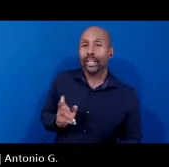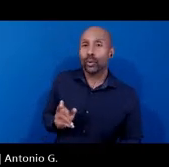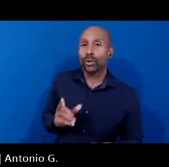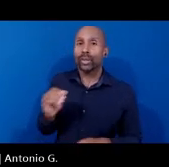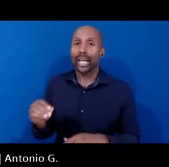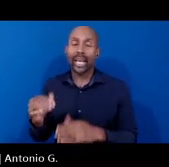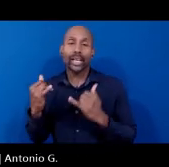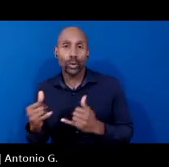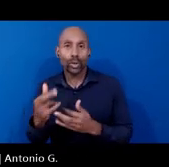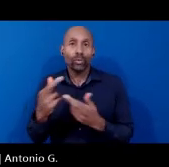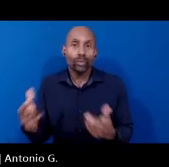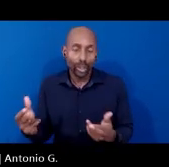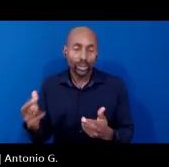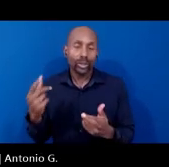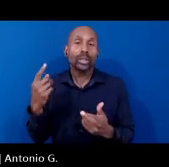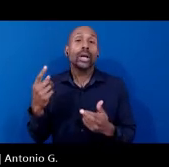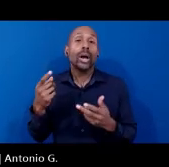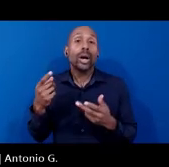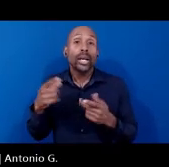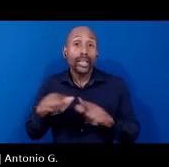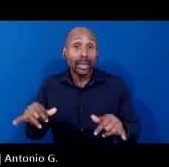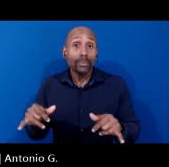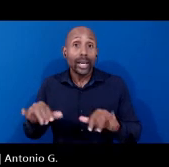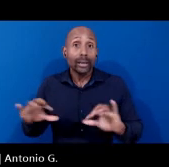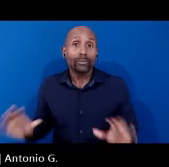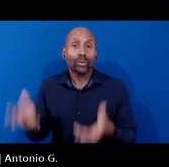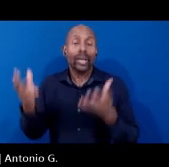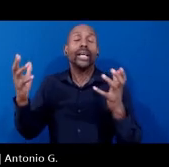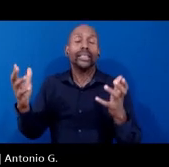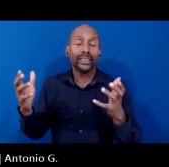amplifying marginalized voices within history and STEM.